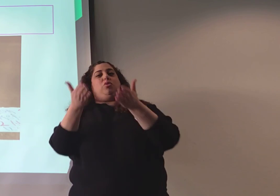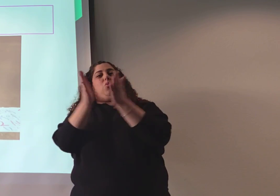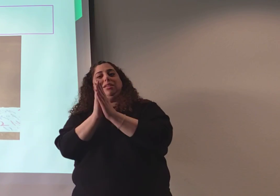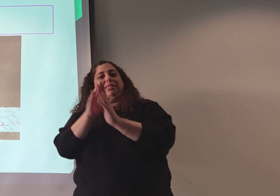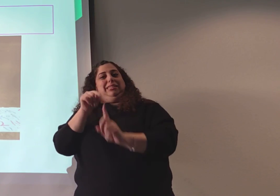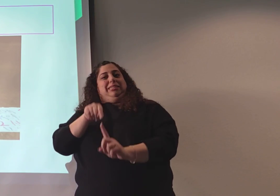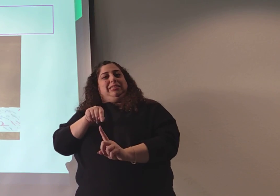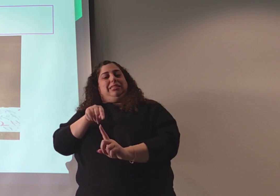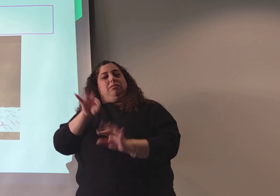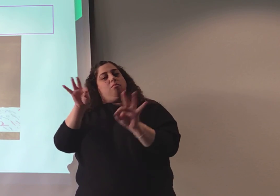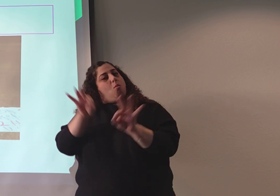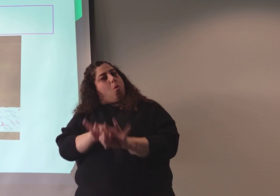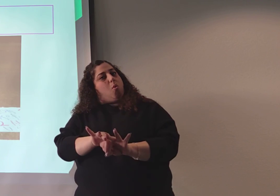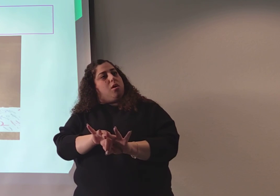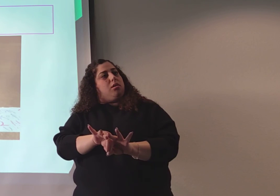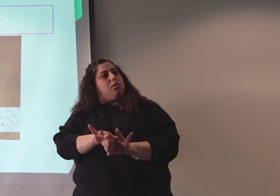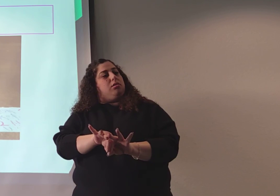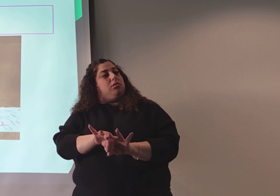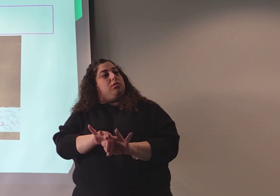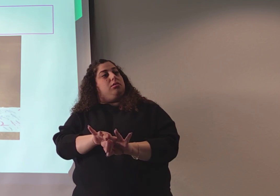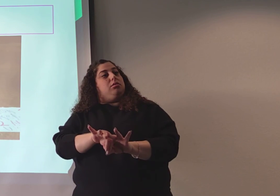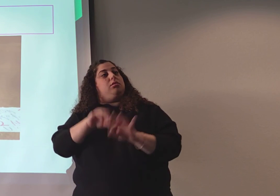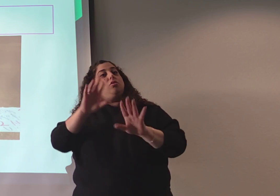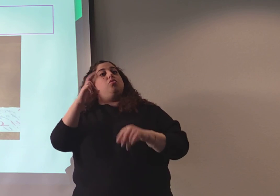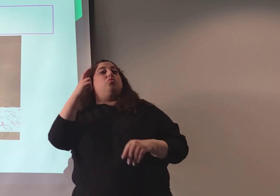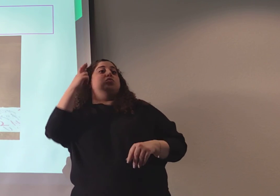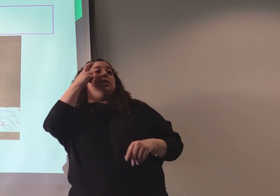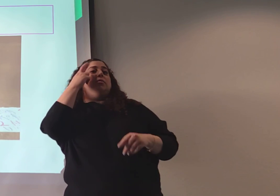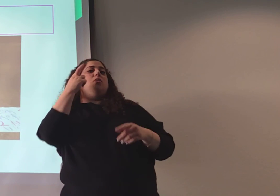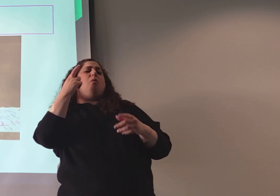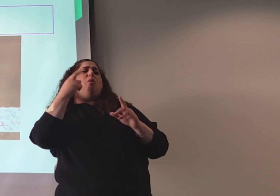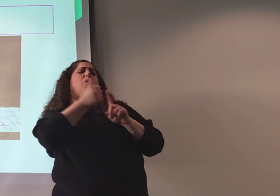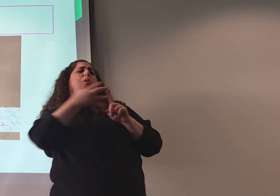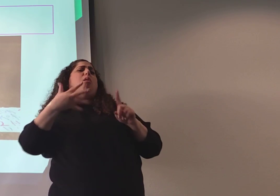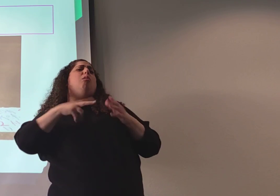What happens is, reasonable becomes an interpretation.